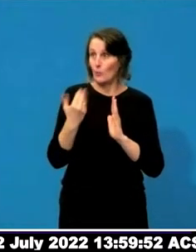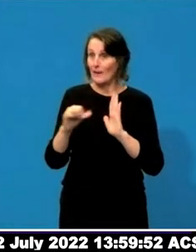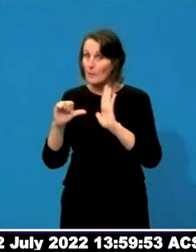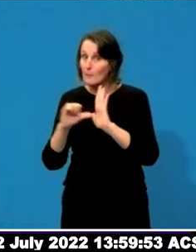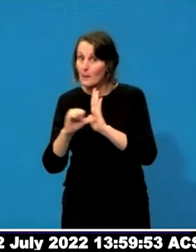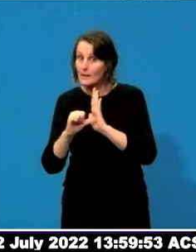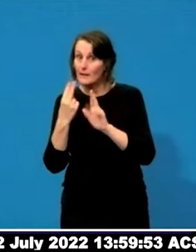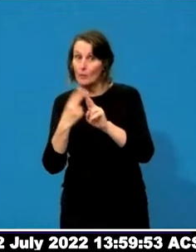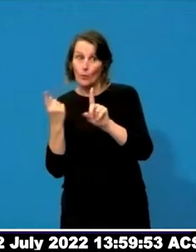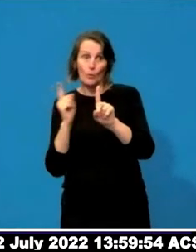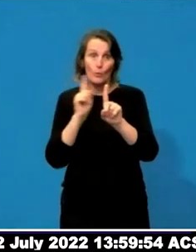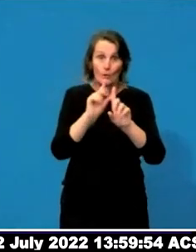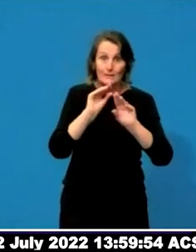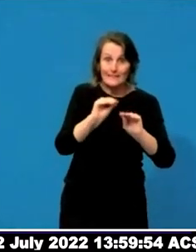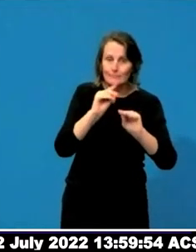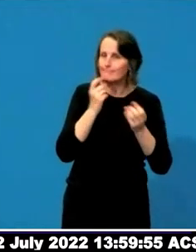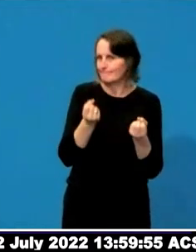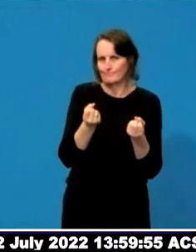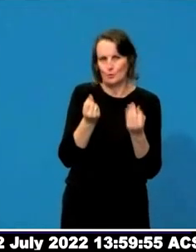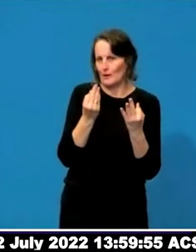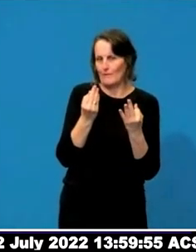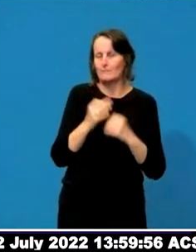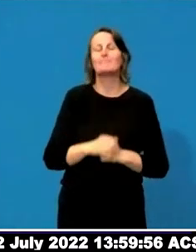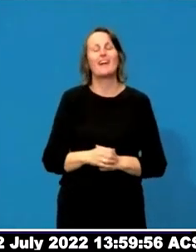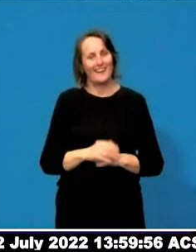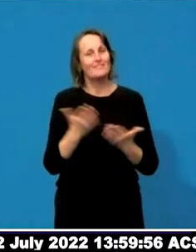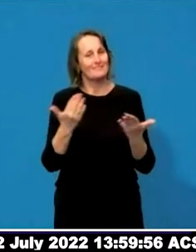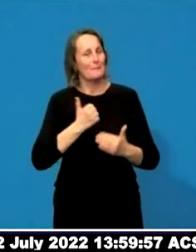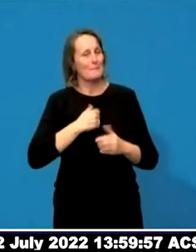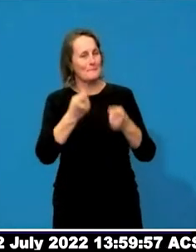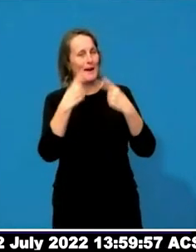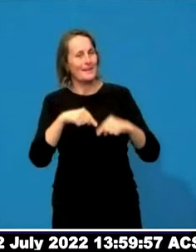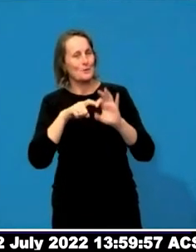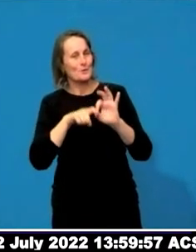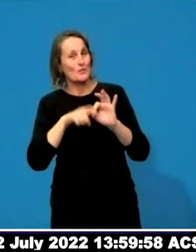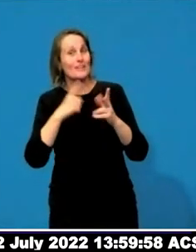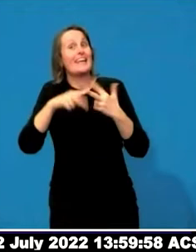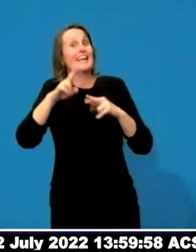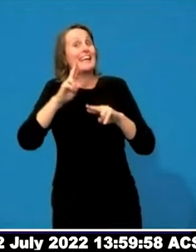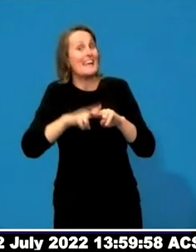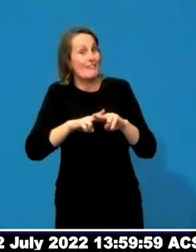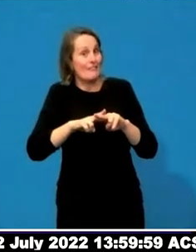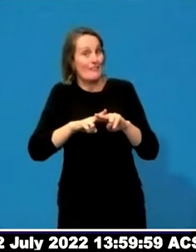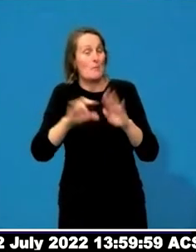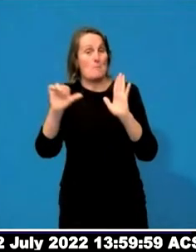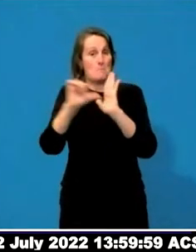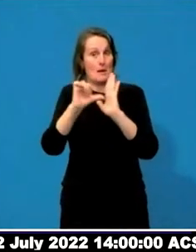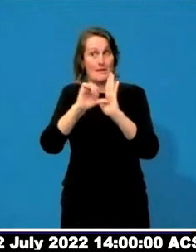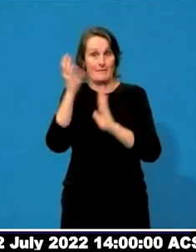MS McMAHON: I was going to ask - that was my next question, Ms McRae, is if there was sufficient investment, both in terms of money and time,